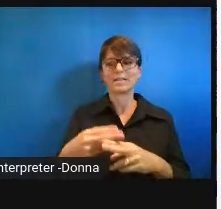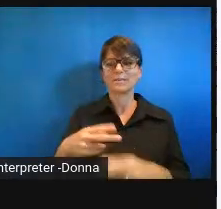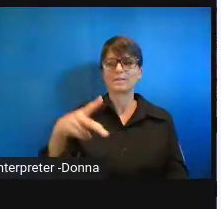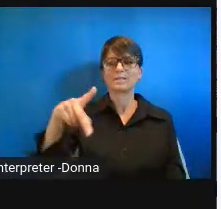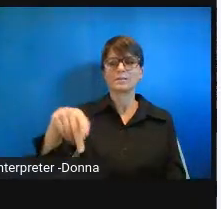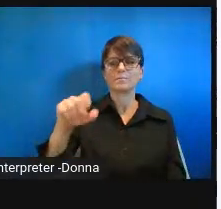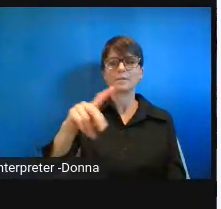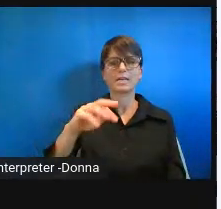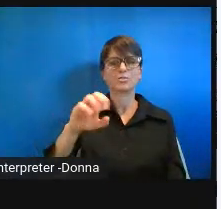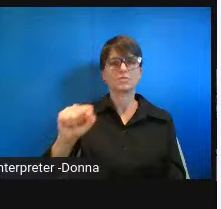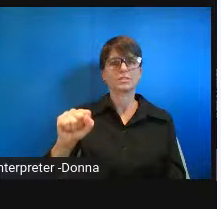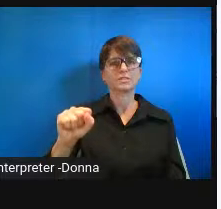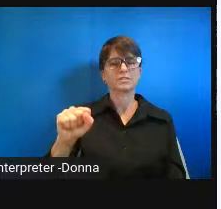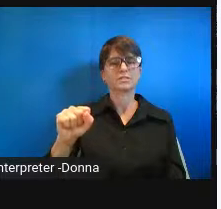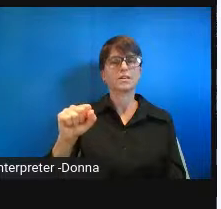and please bring it home for us Peteris Jurcenko